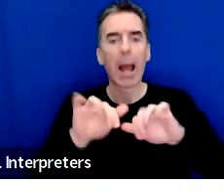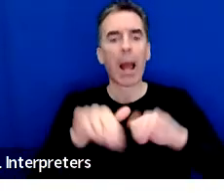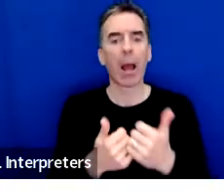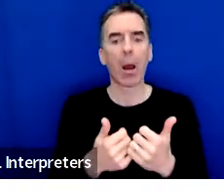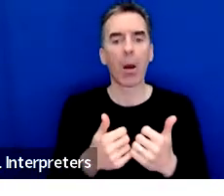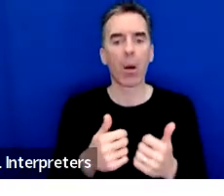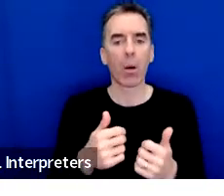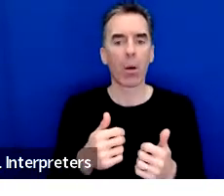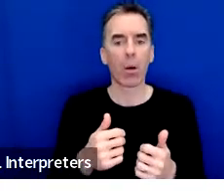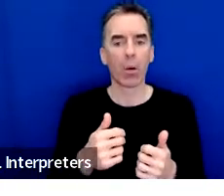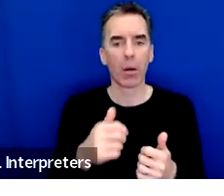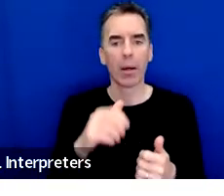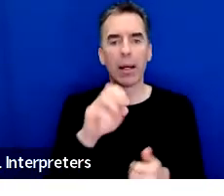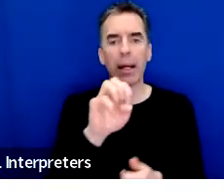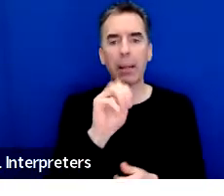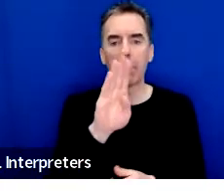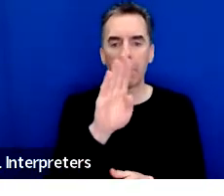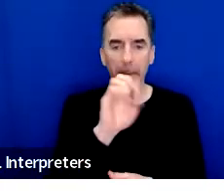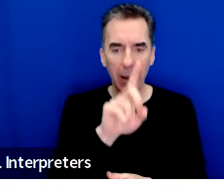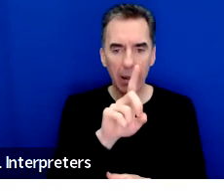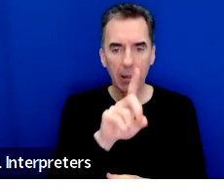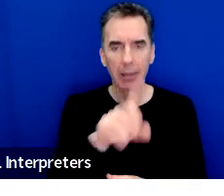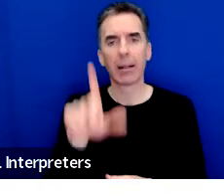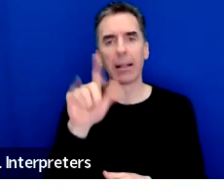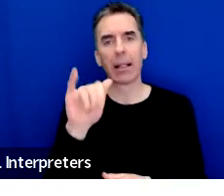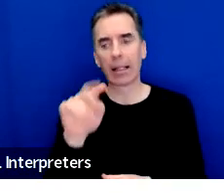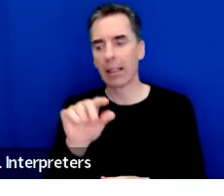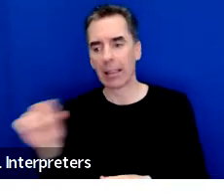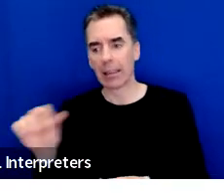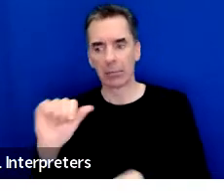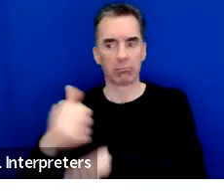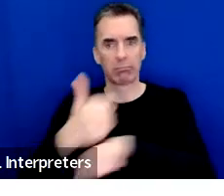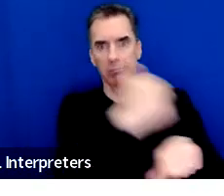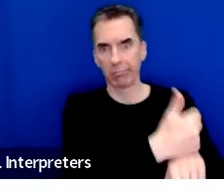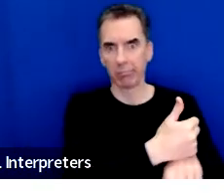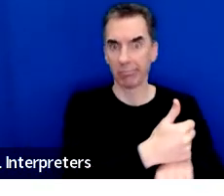in campus because that's a question that I get regularly every semester. So I just want to cover that.